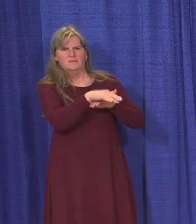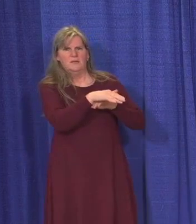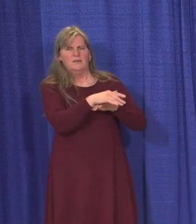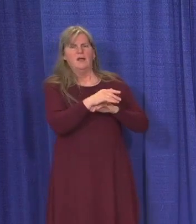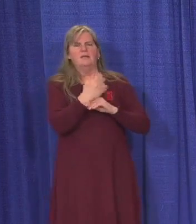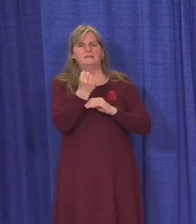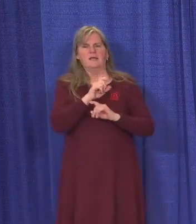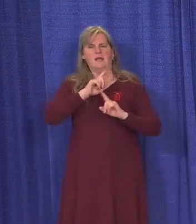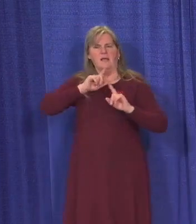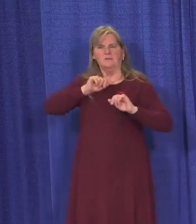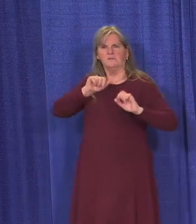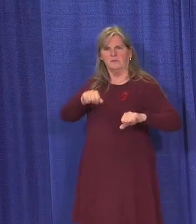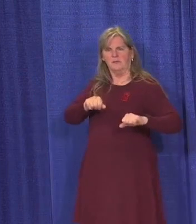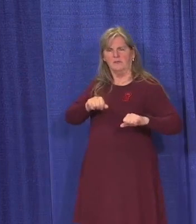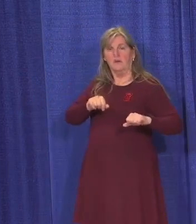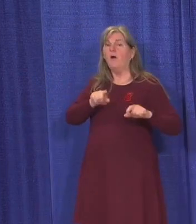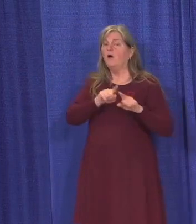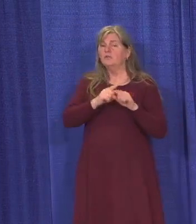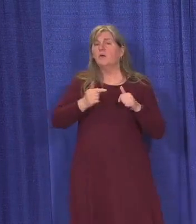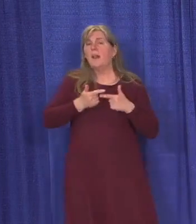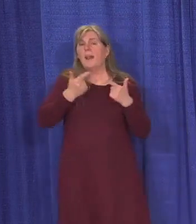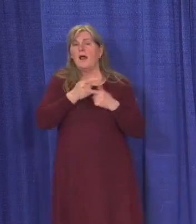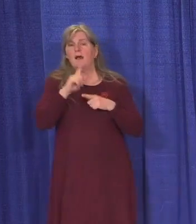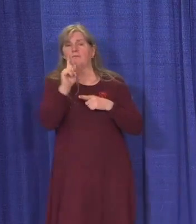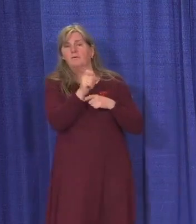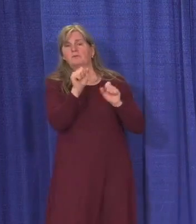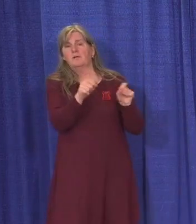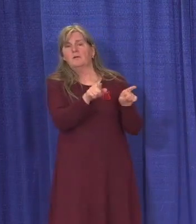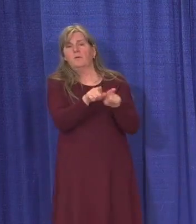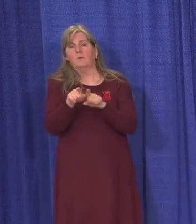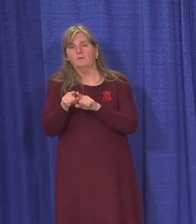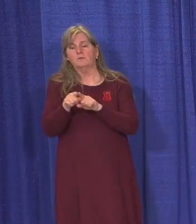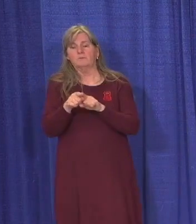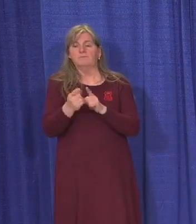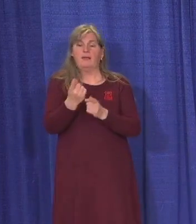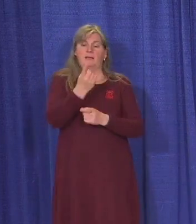We will take questions. Please feel free to message us